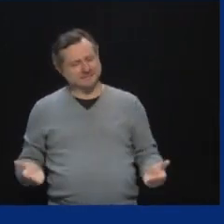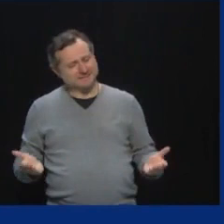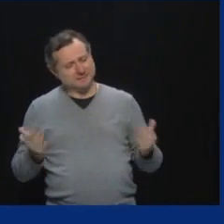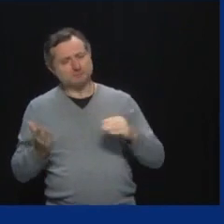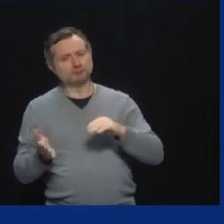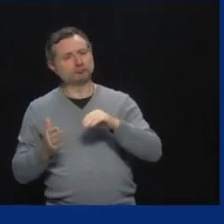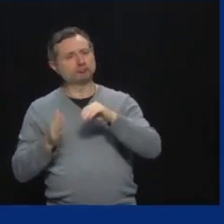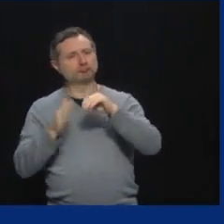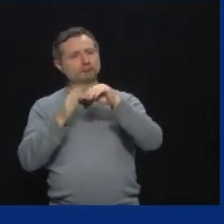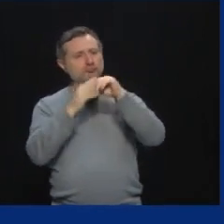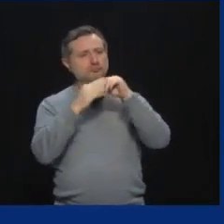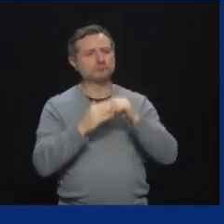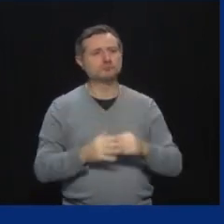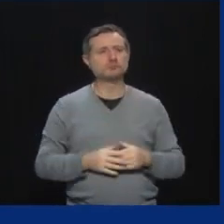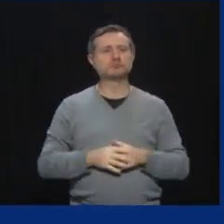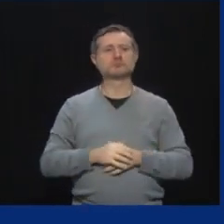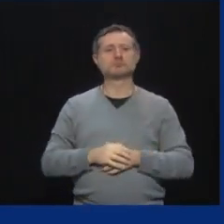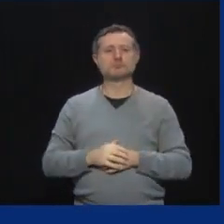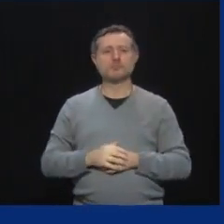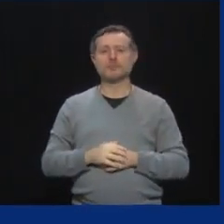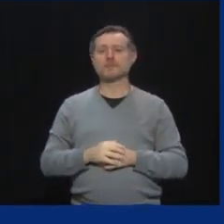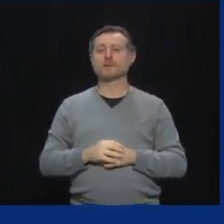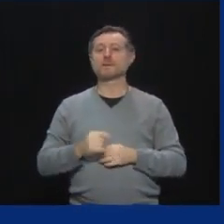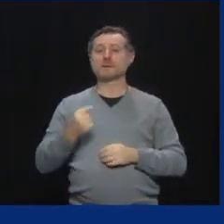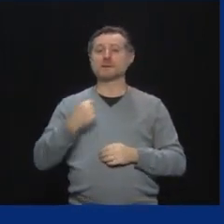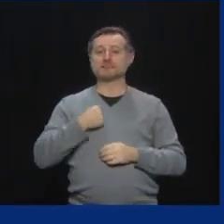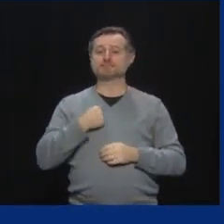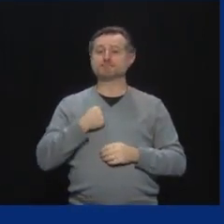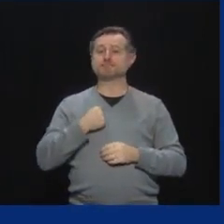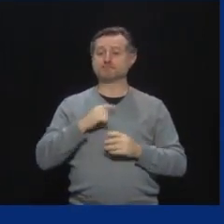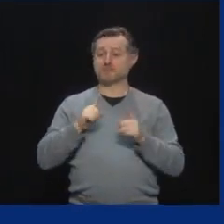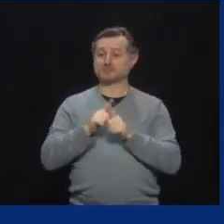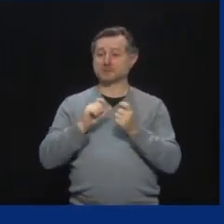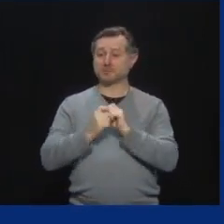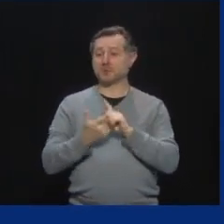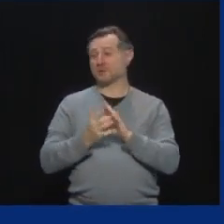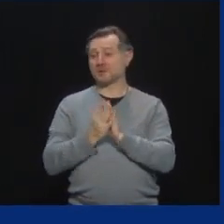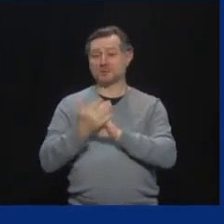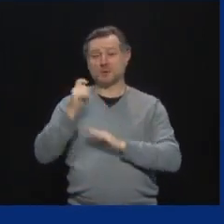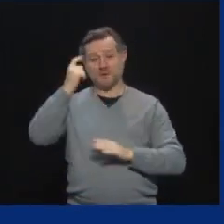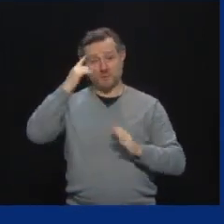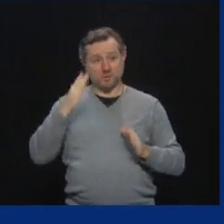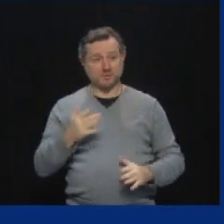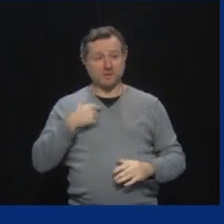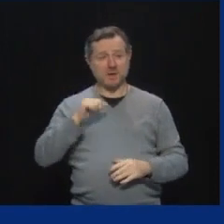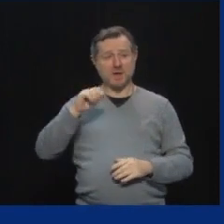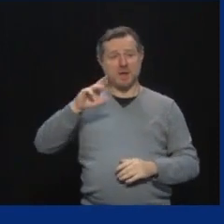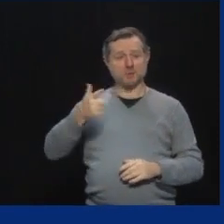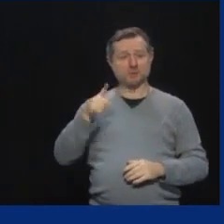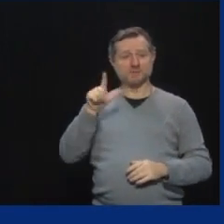It took office August 24. It's hard to believe 77% of people and hospitals